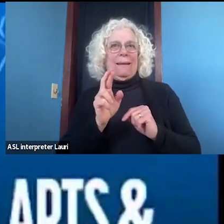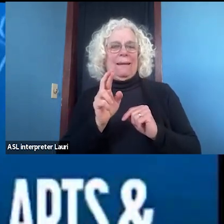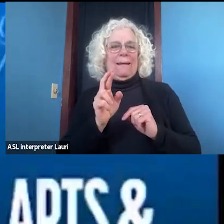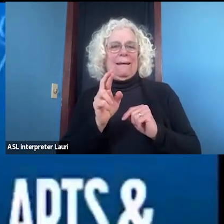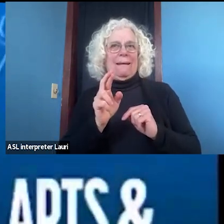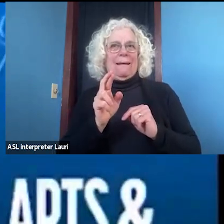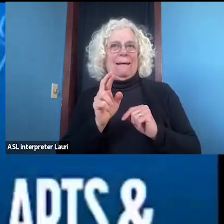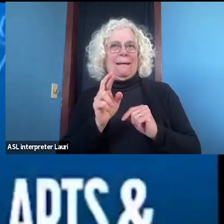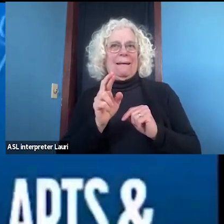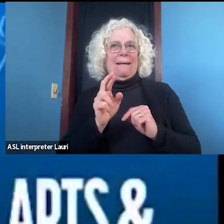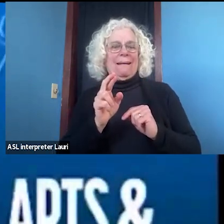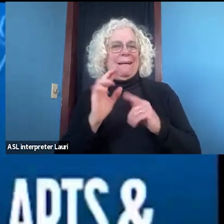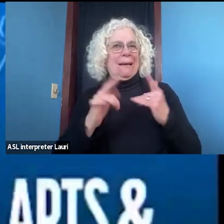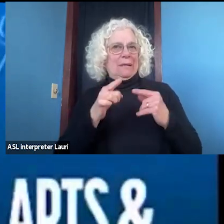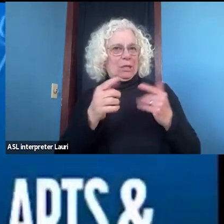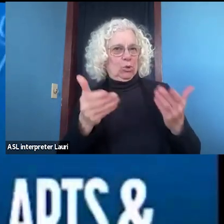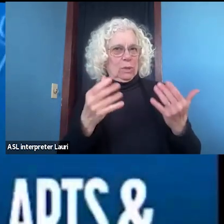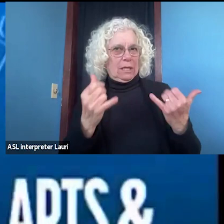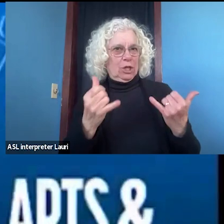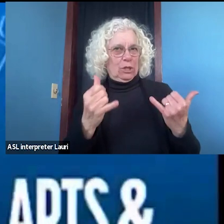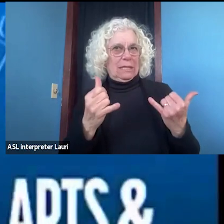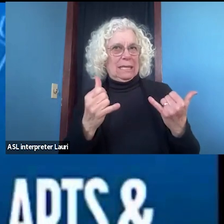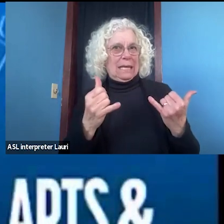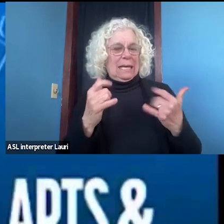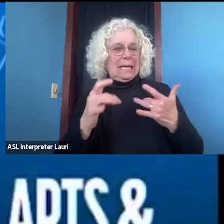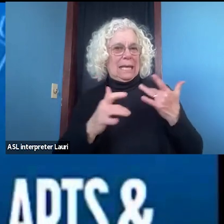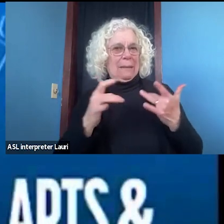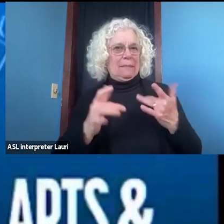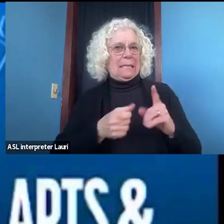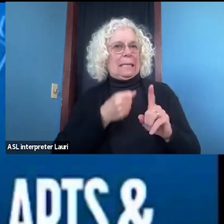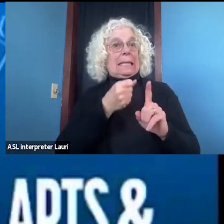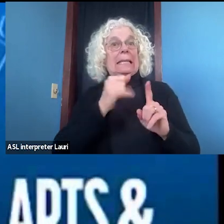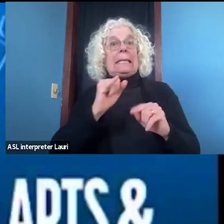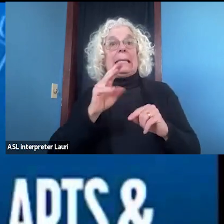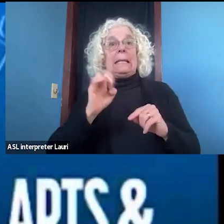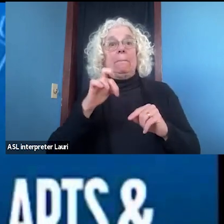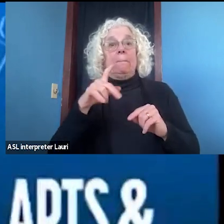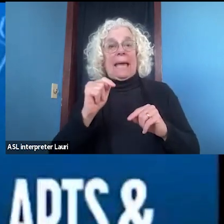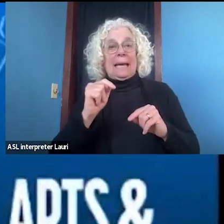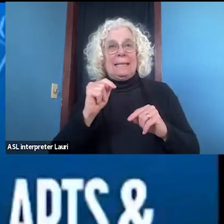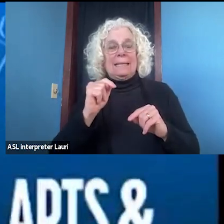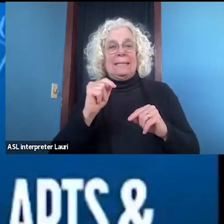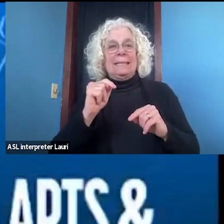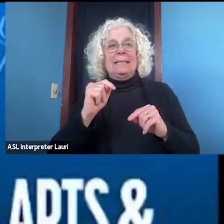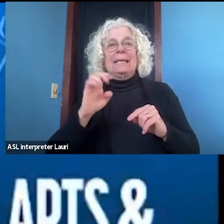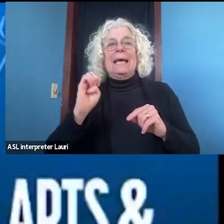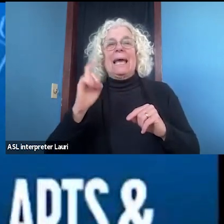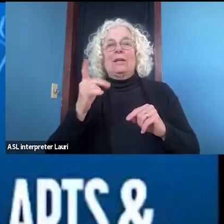And I'm just so excited about the Impact Explorer. It's a fabulous tool, that we've had around, which gives